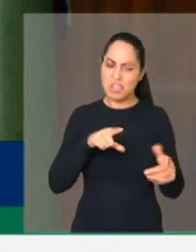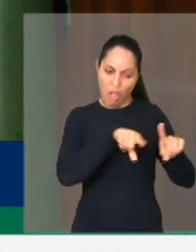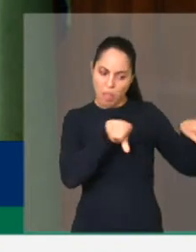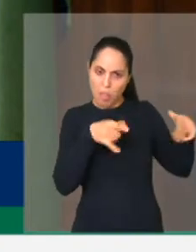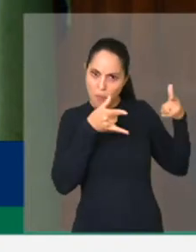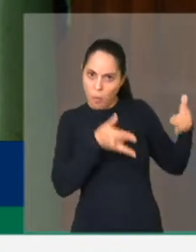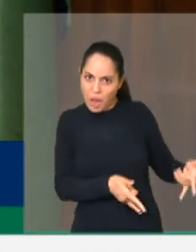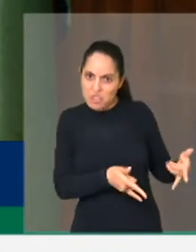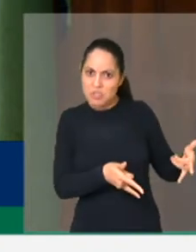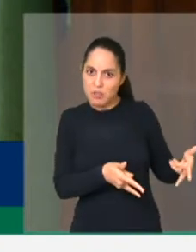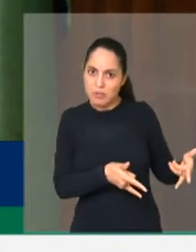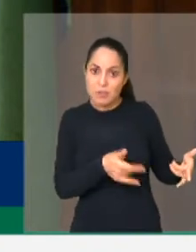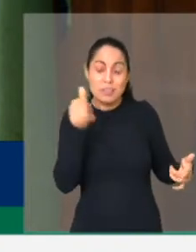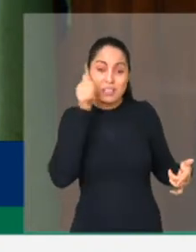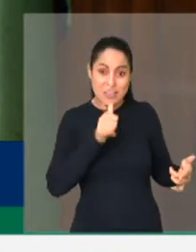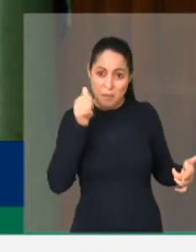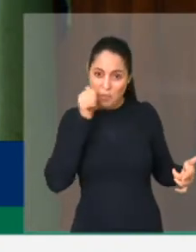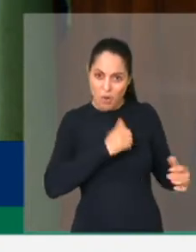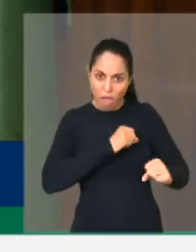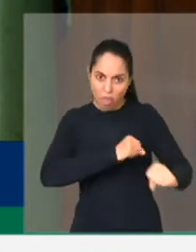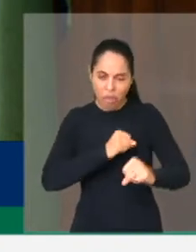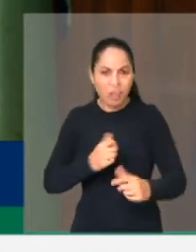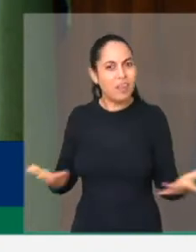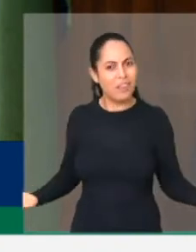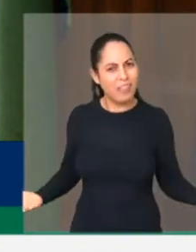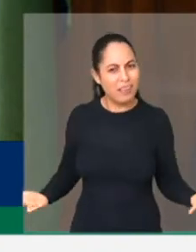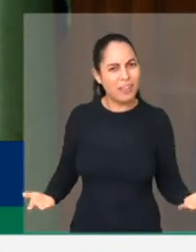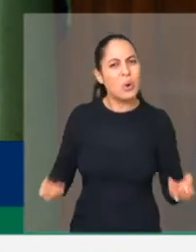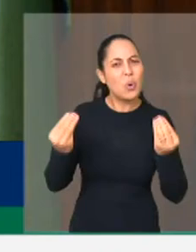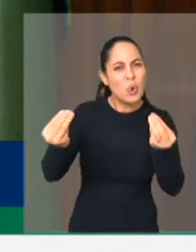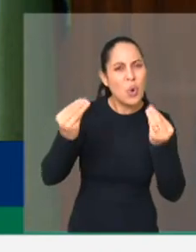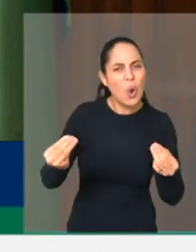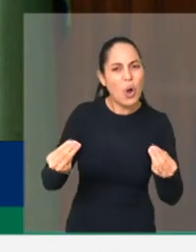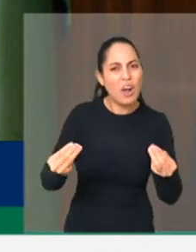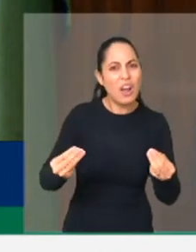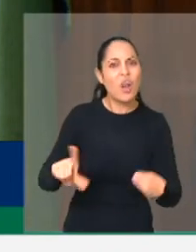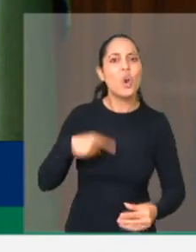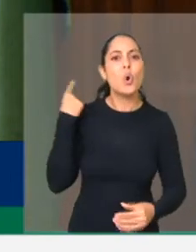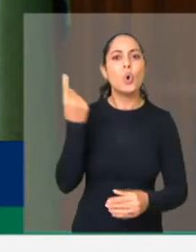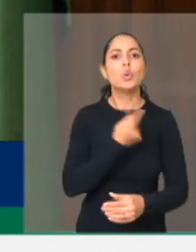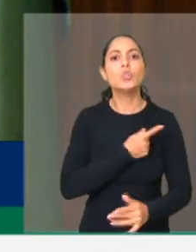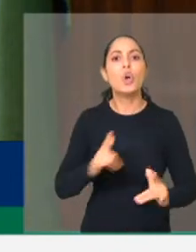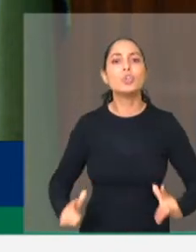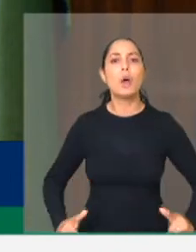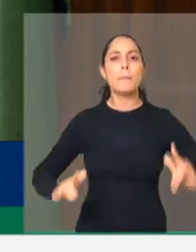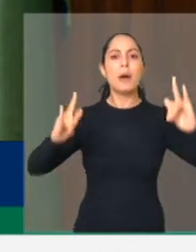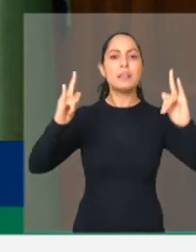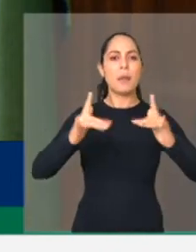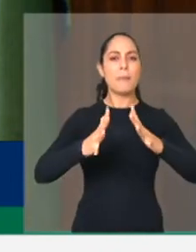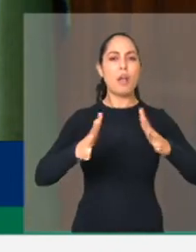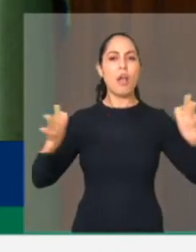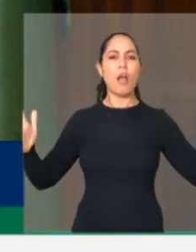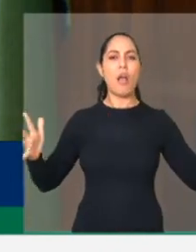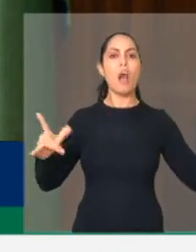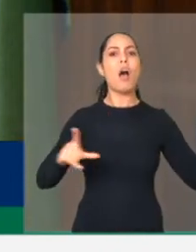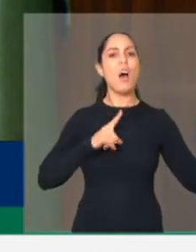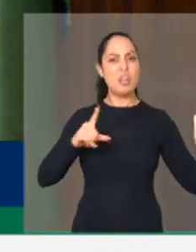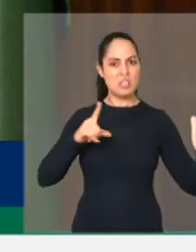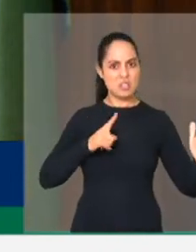BRASIL MUNDO AFORA. COM JANELAS PEQUENININHAS... NUM APARTAMENTO DAQUELE TAMANHO. QUERIA QUE A GENTE LEMBRASSE AQUI, QUEM, SENHORES E SENHORAS, LIMPA A ROUPA DOS